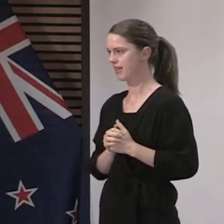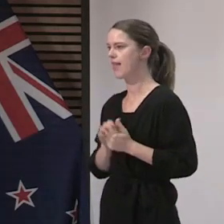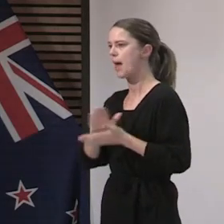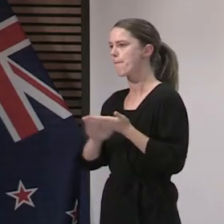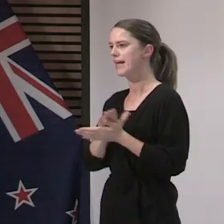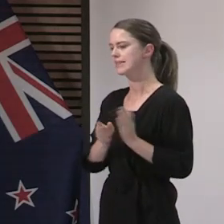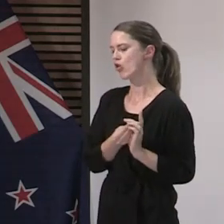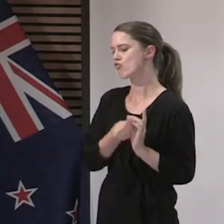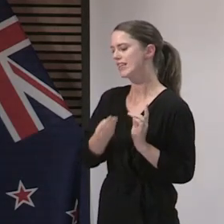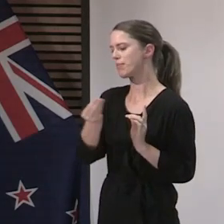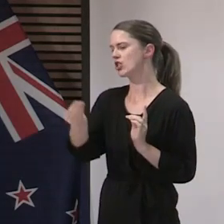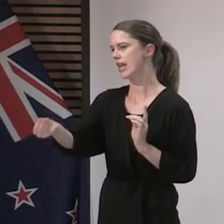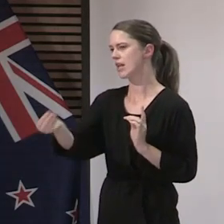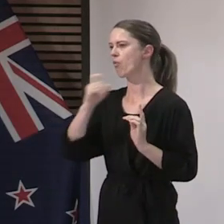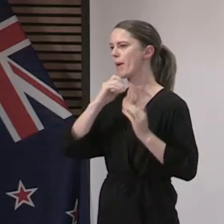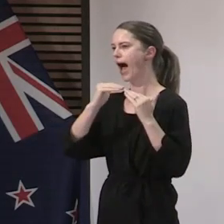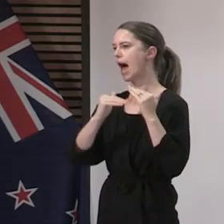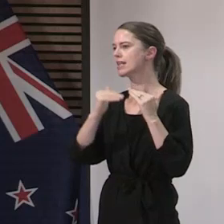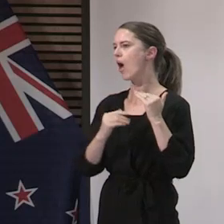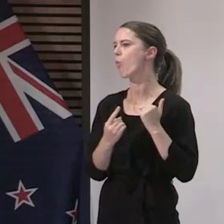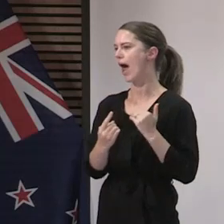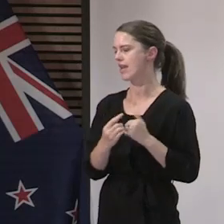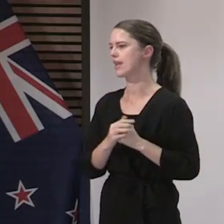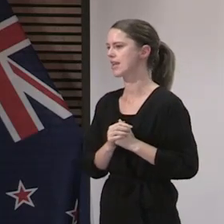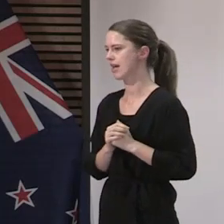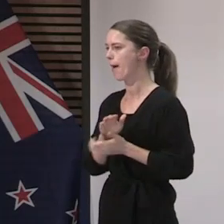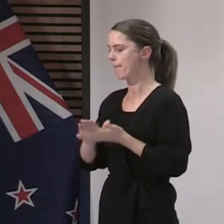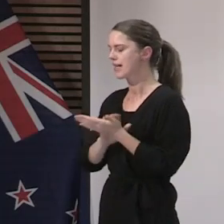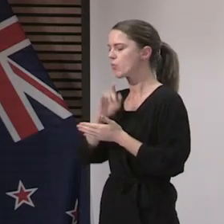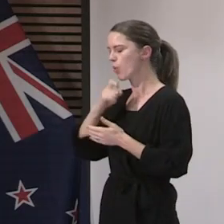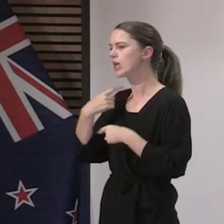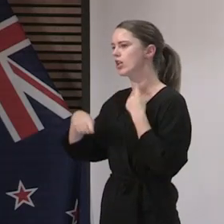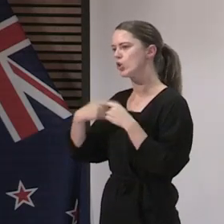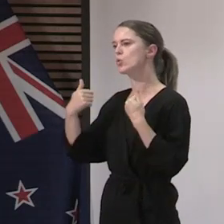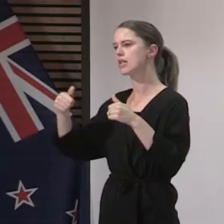COVID, we eliminate it. That is how we will keep our